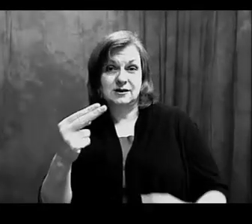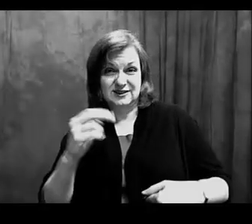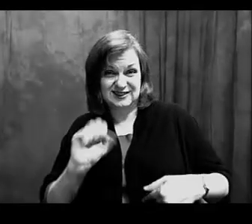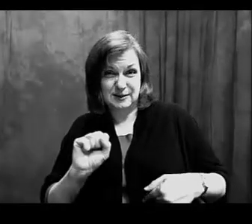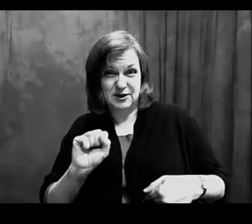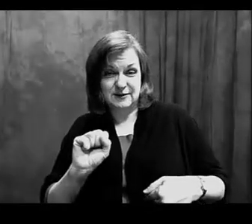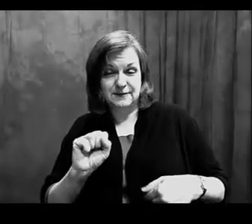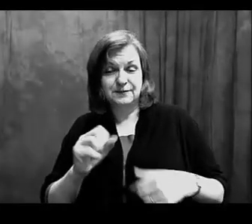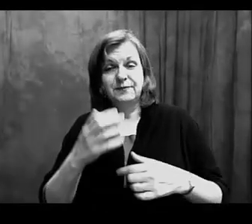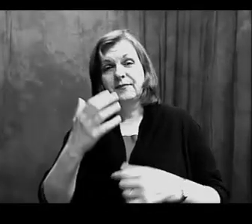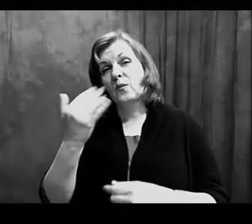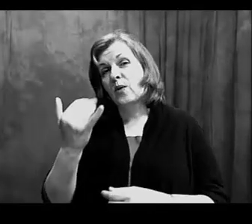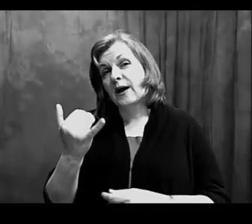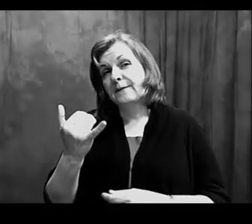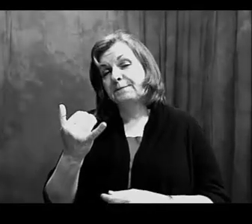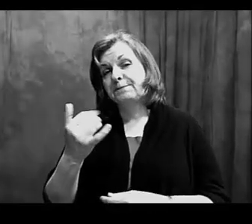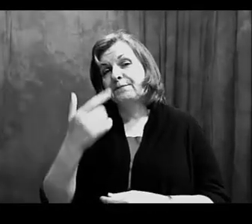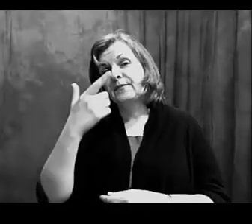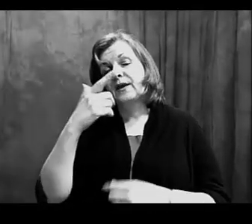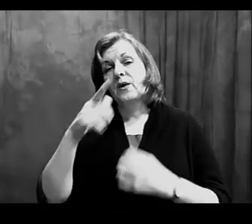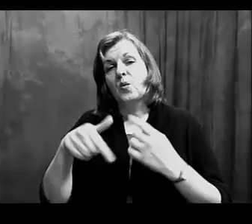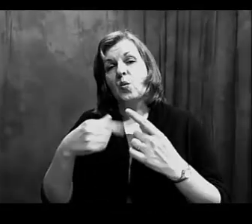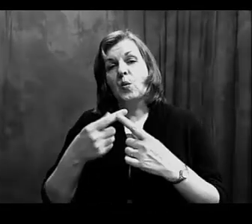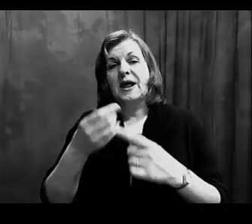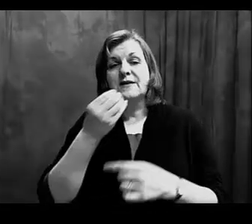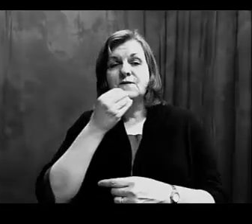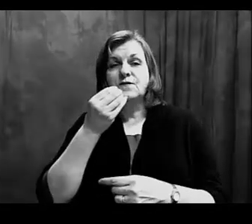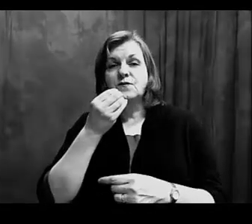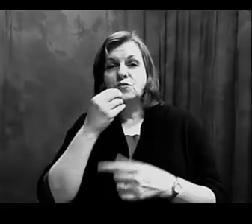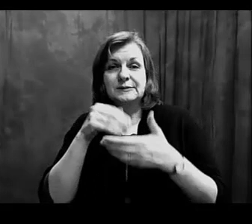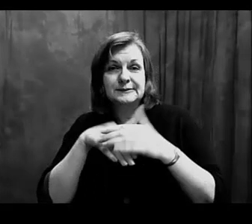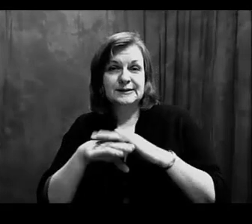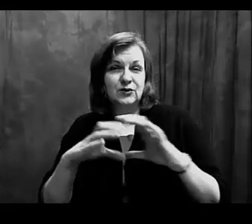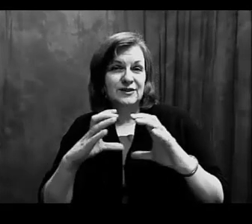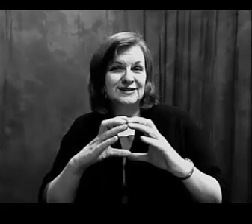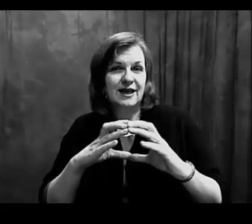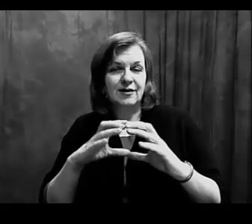that much different from the enzymes inside your stomach and the reason for that is when